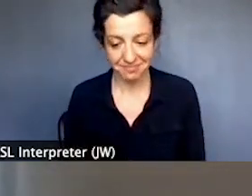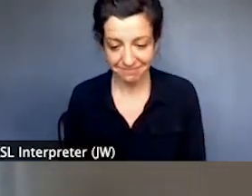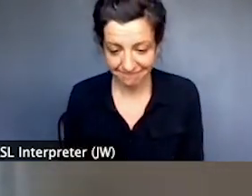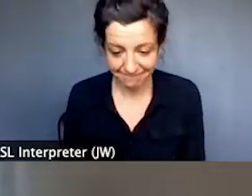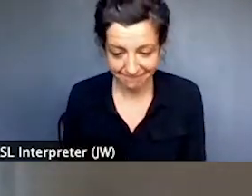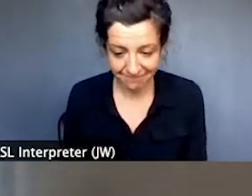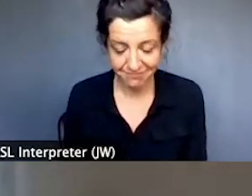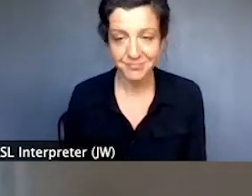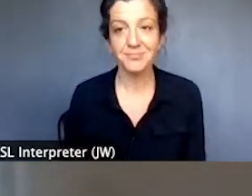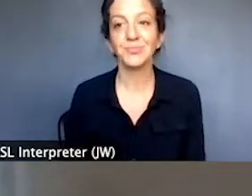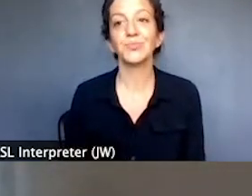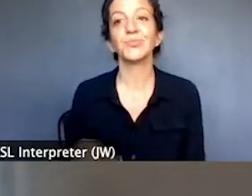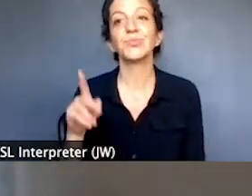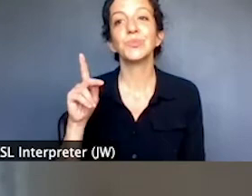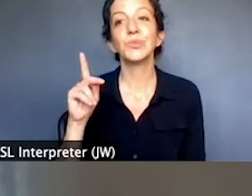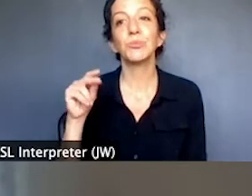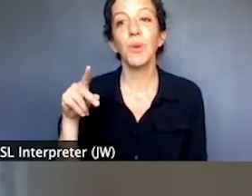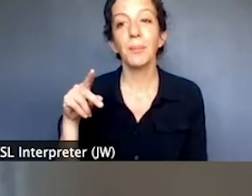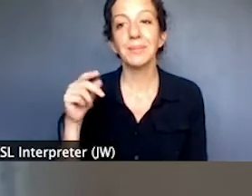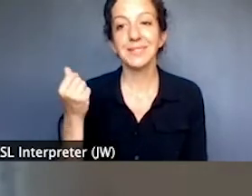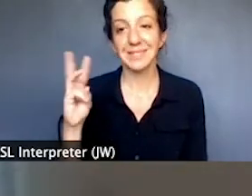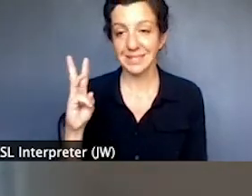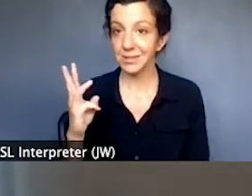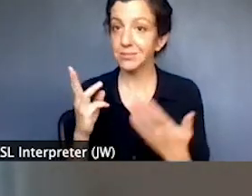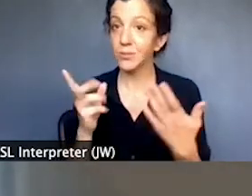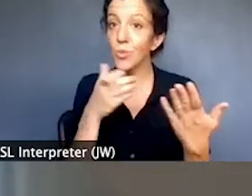of five characteristics -- race, sex, color, ethnicity,